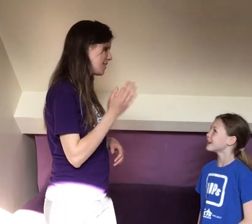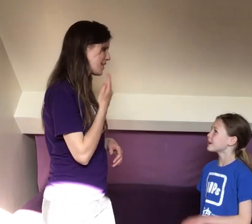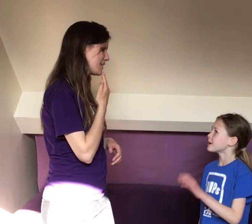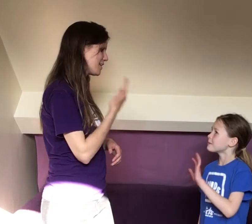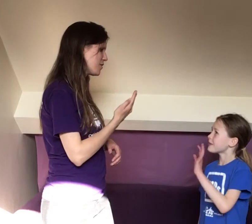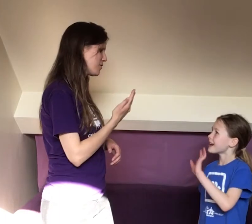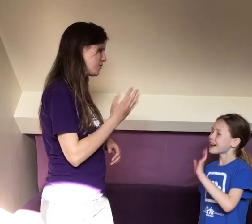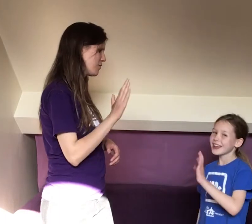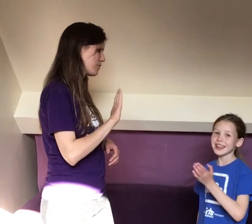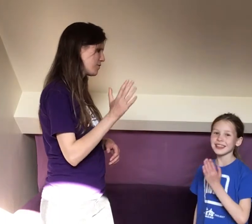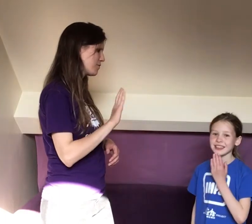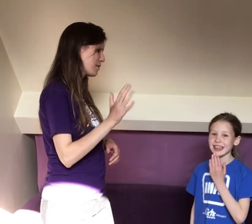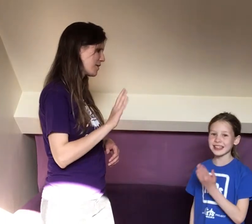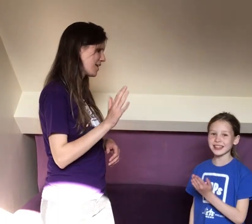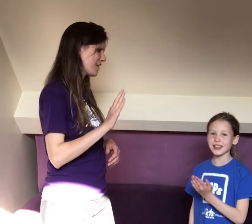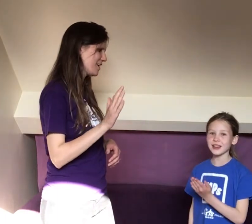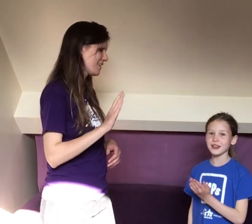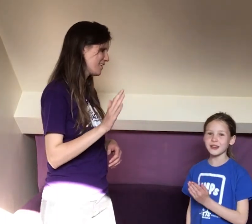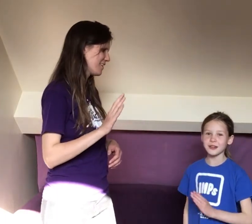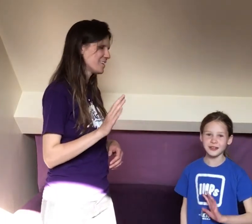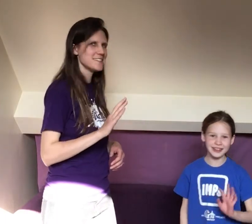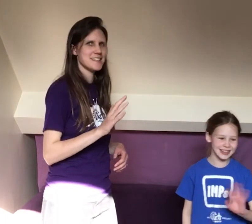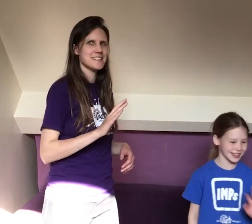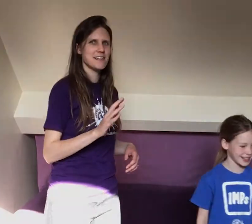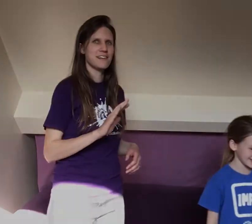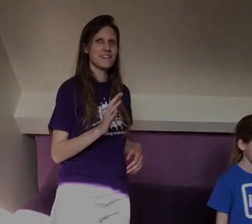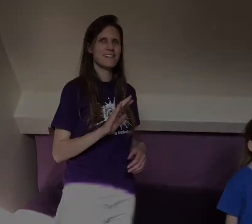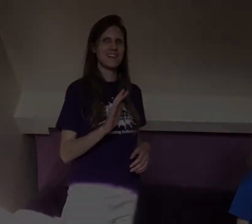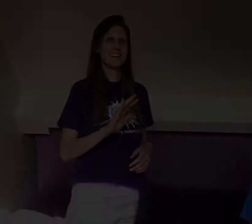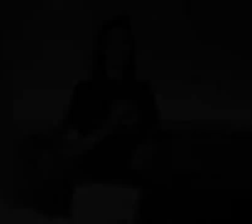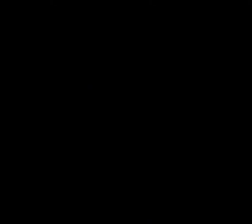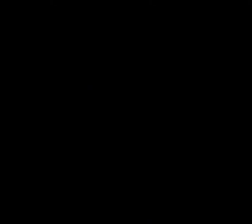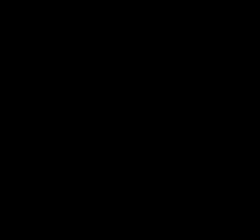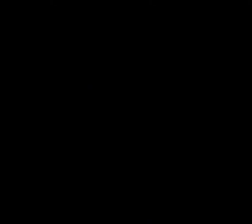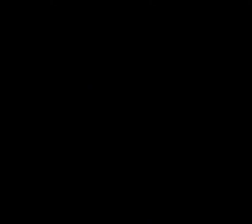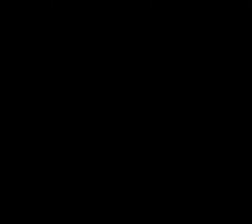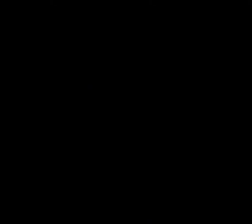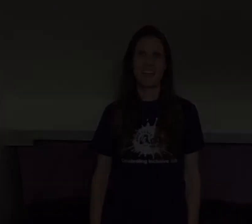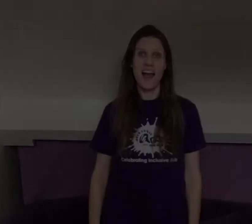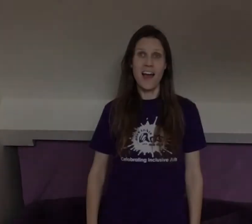Thank you! Bye! Thank you! Bye bye! See you soon!